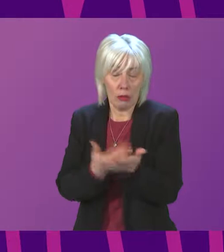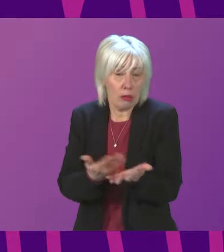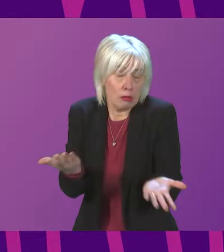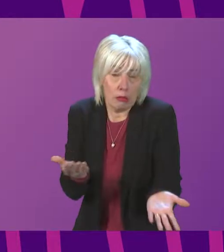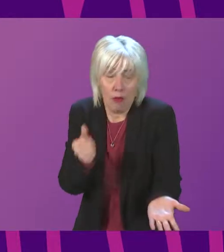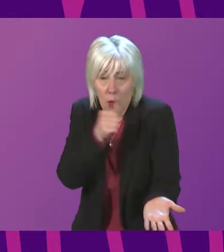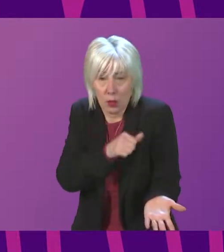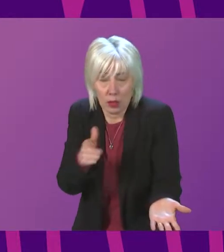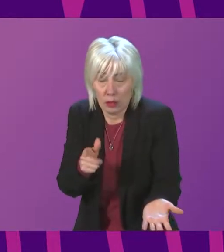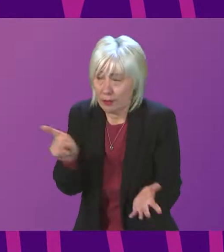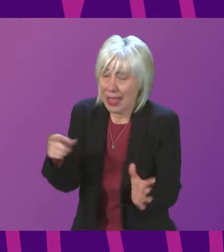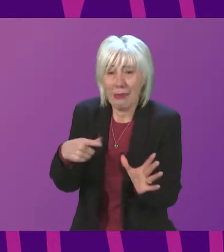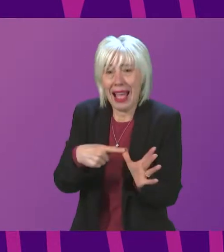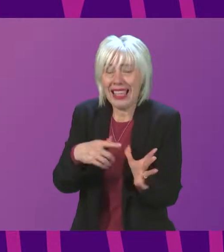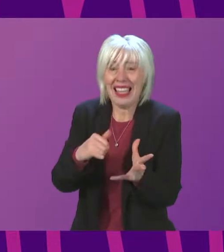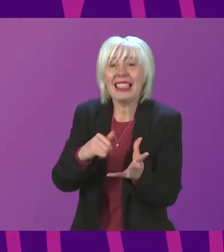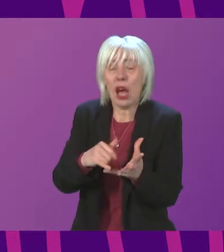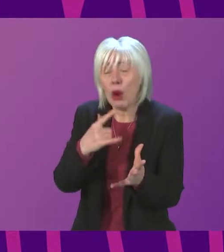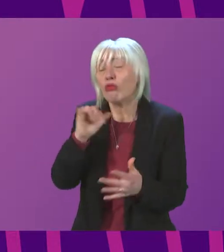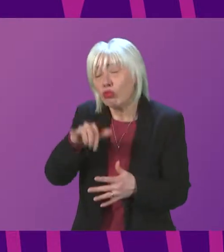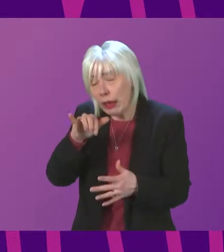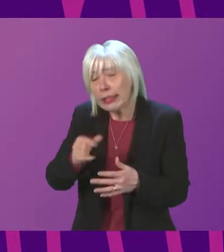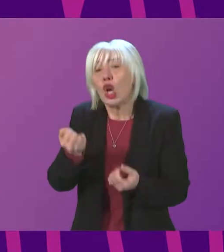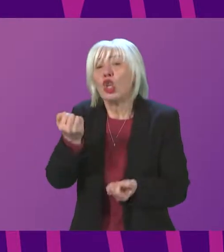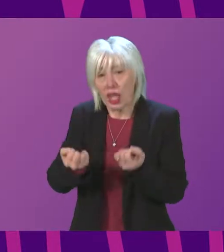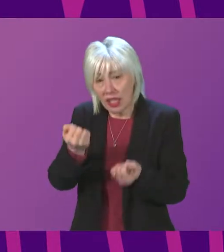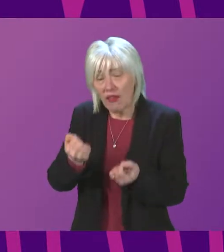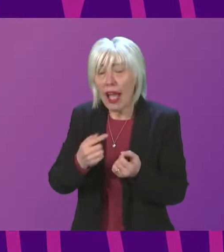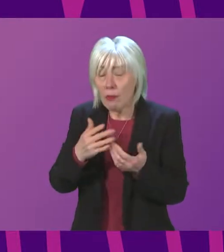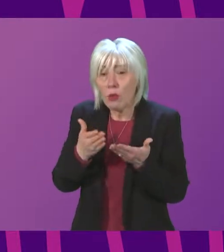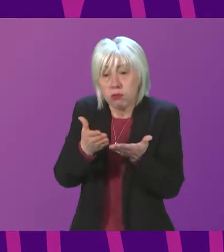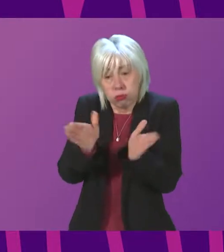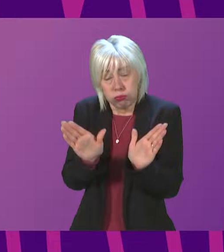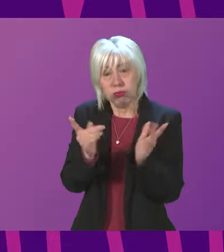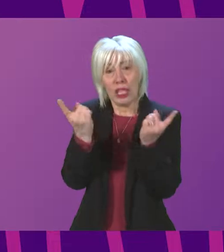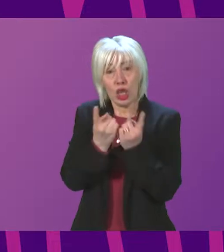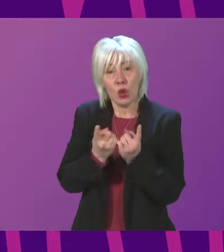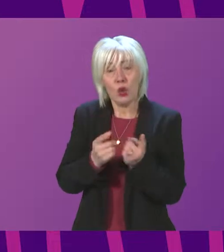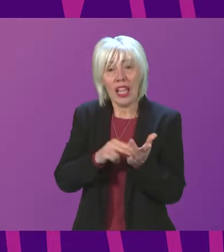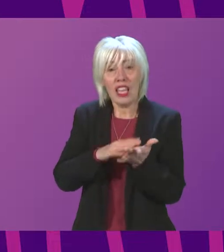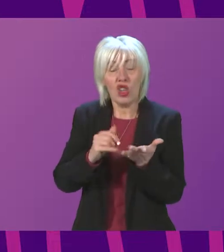Anas Sarwar talks, with some justification, about the wider challenges in the NHS and the pre-pandemic progress.